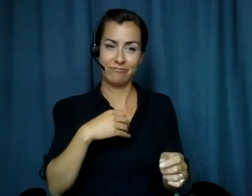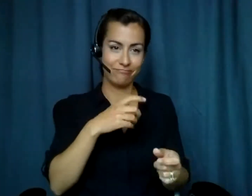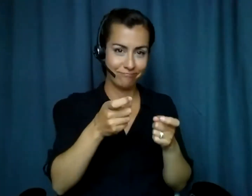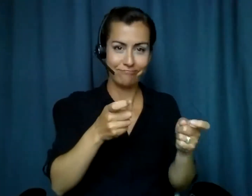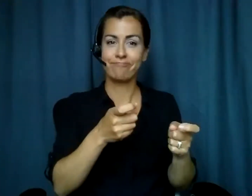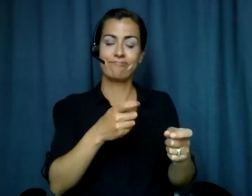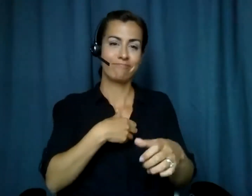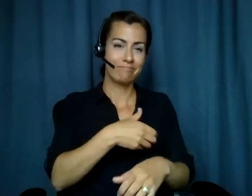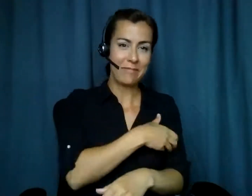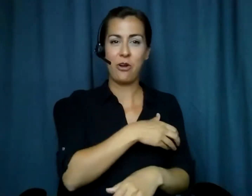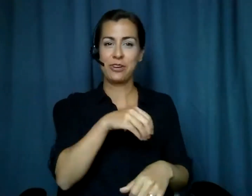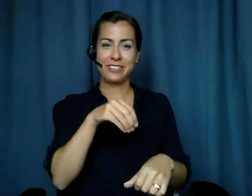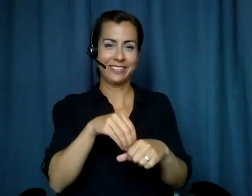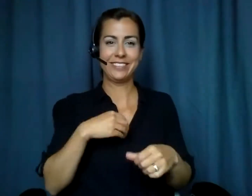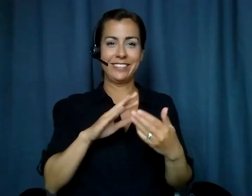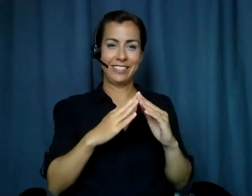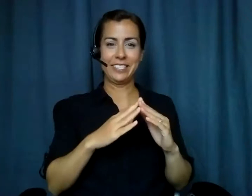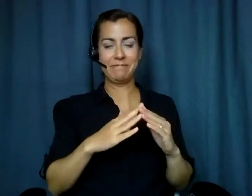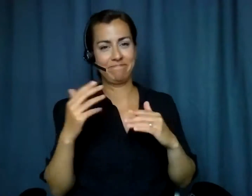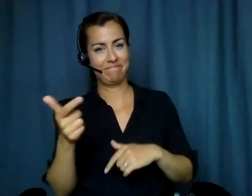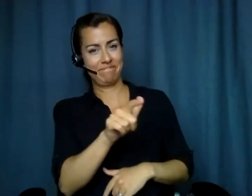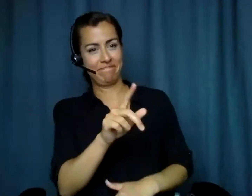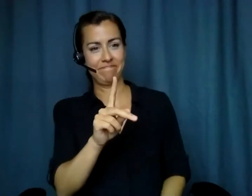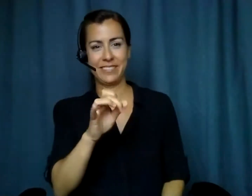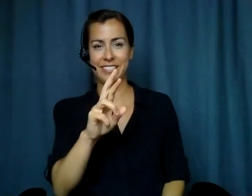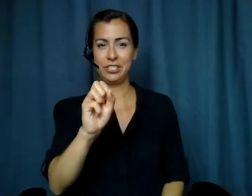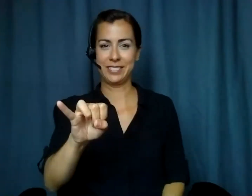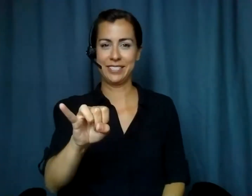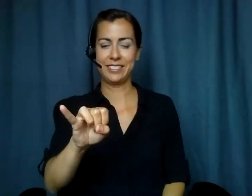OHSU UCEDD CPC Facebook page.